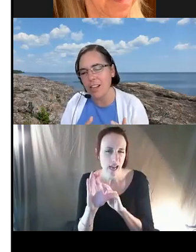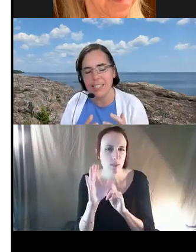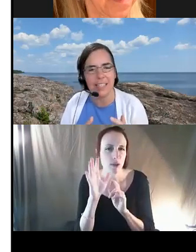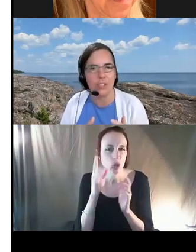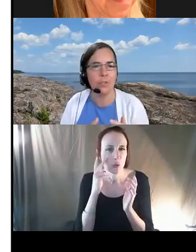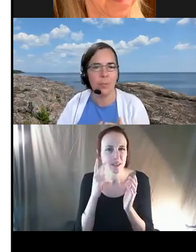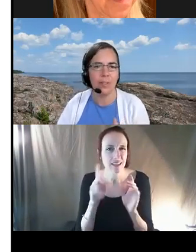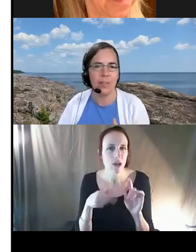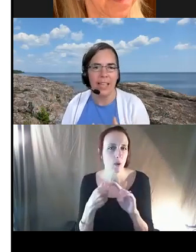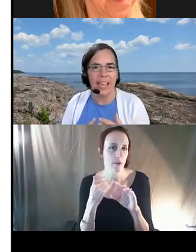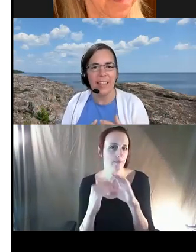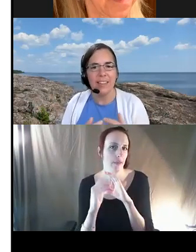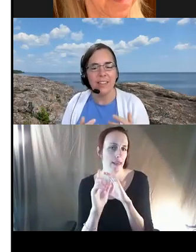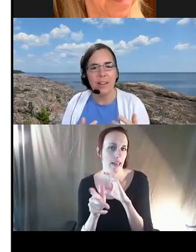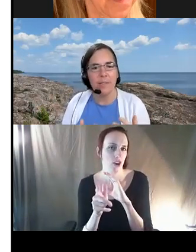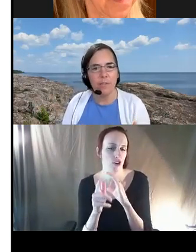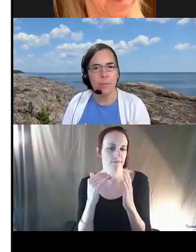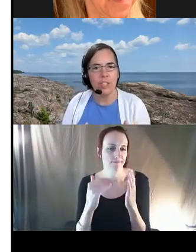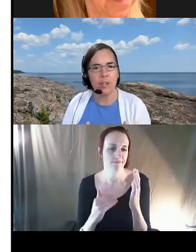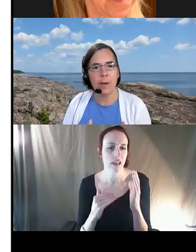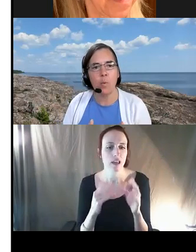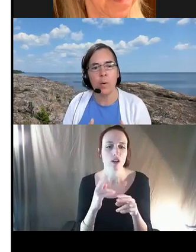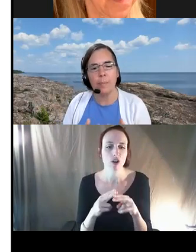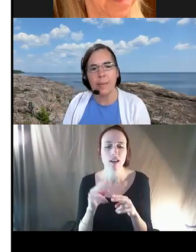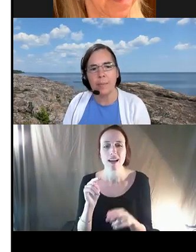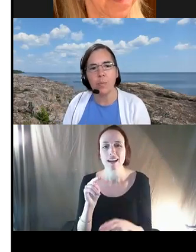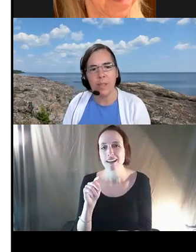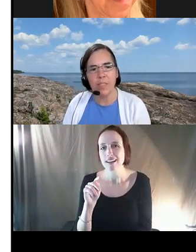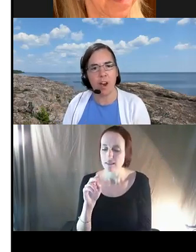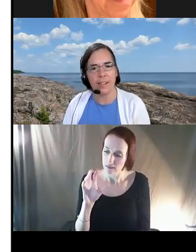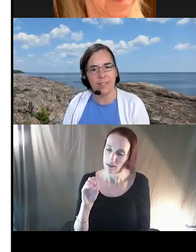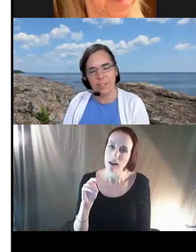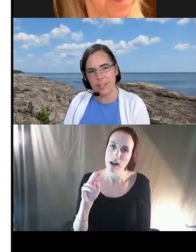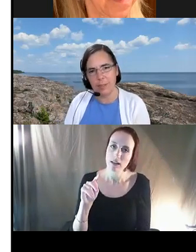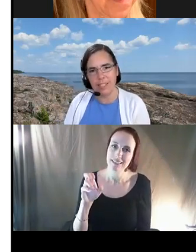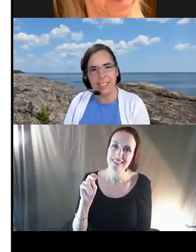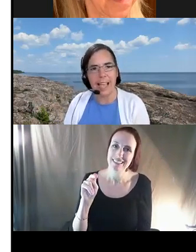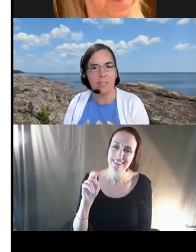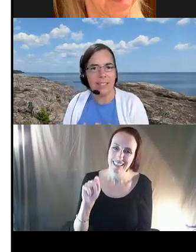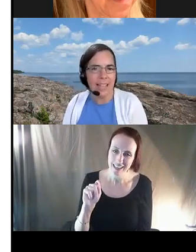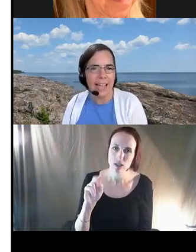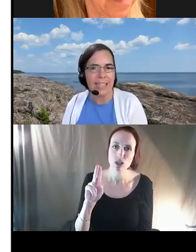"Content usable," and they are information about what people with cognitive disabilities have said